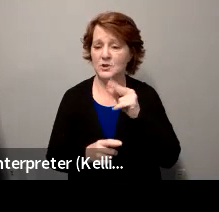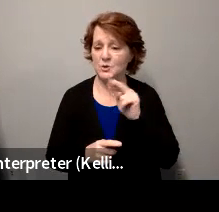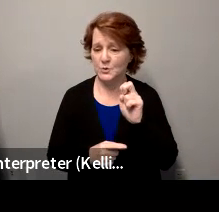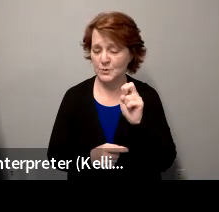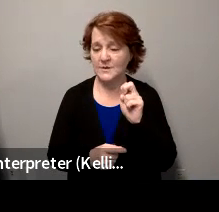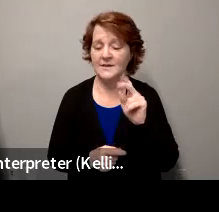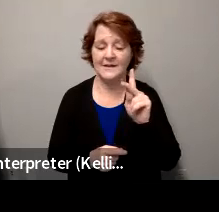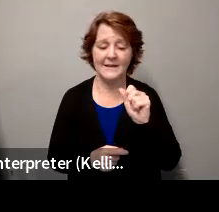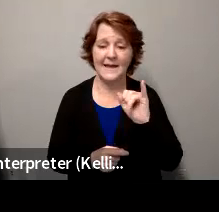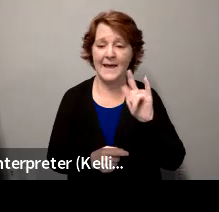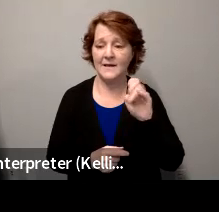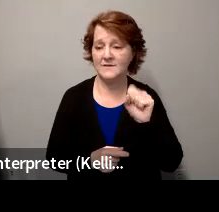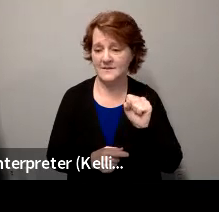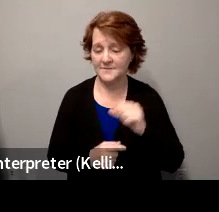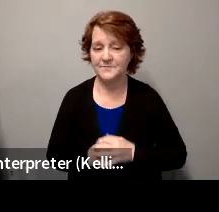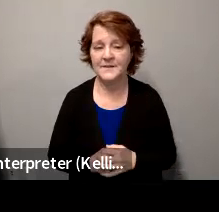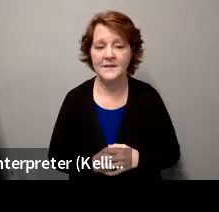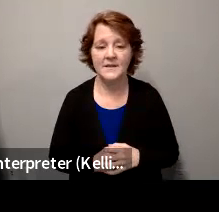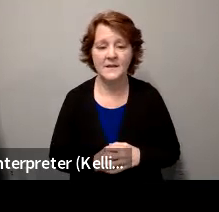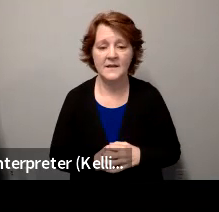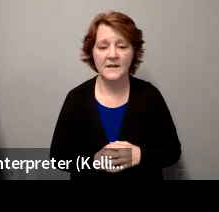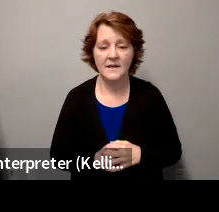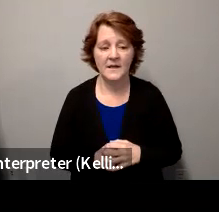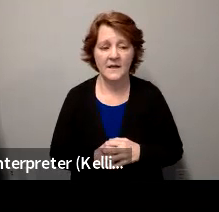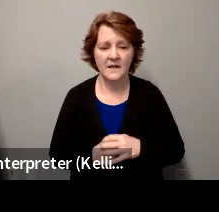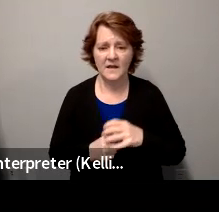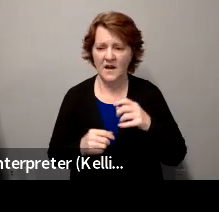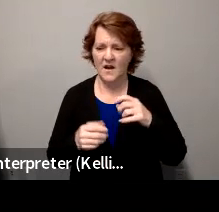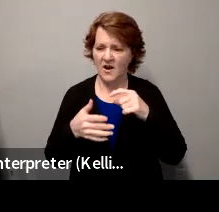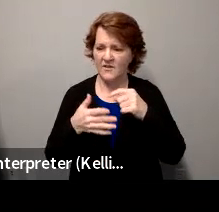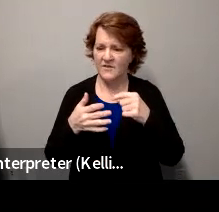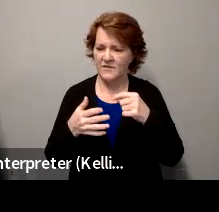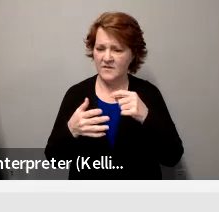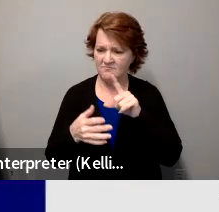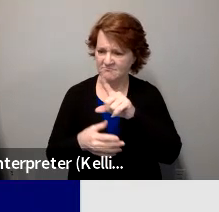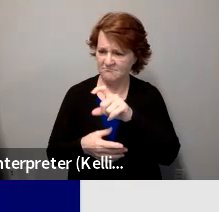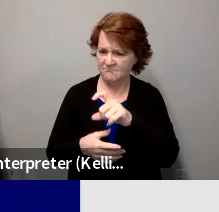McLaughlin will talk about the independence during active threats session. With that we'll start our first